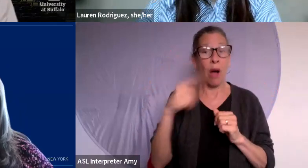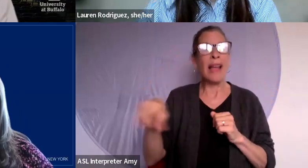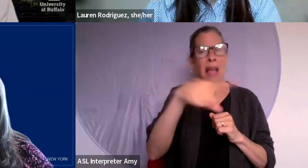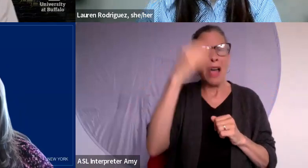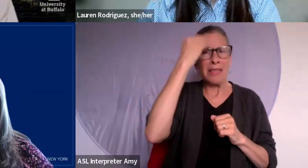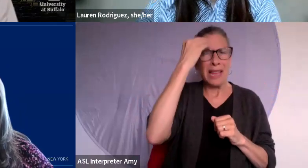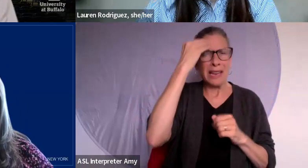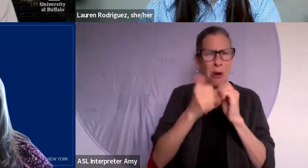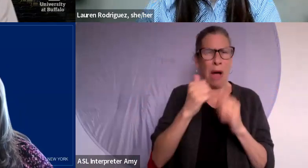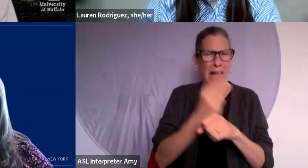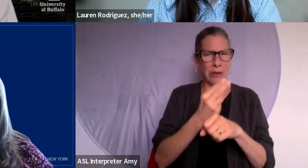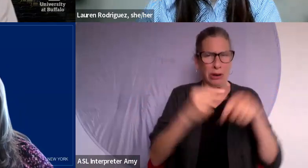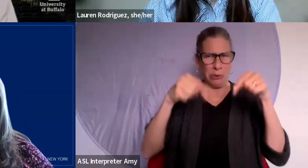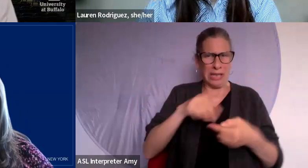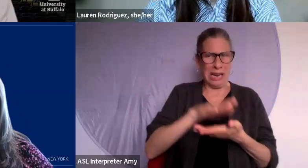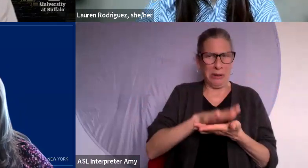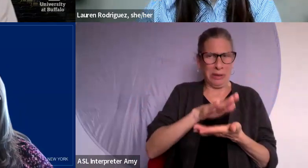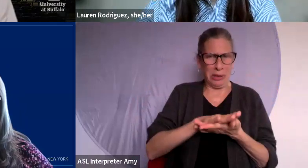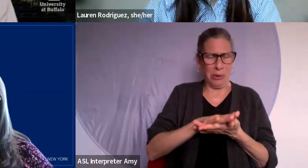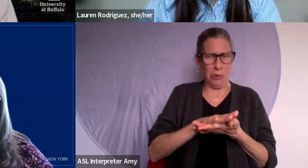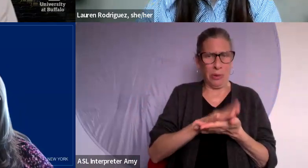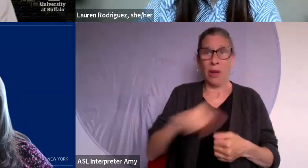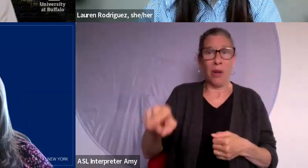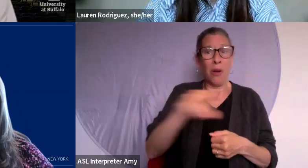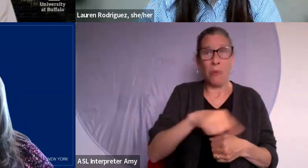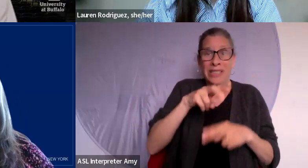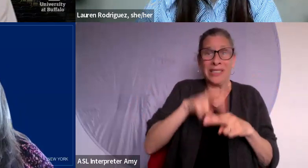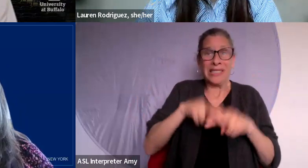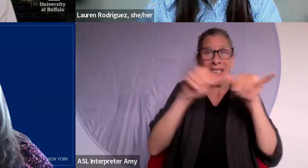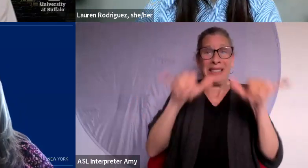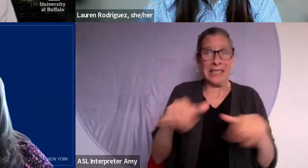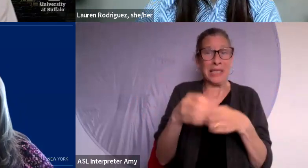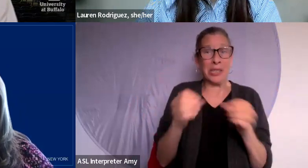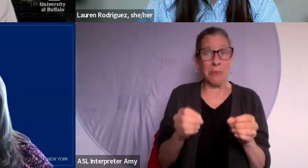being used on campus more than those of us who sit at the system office. So that's the team in the stack that we